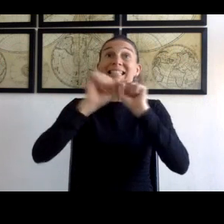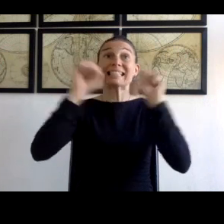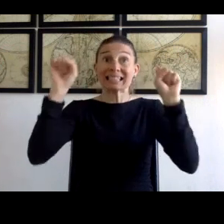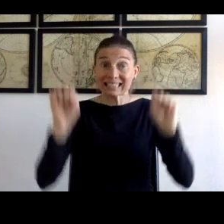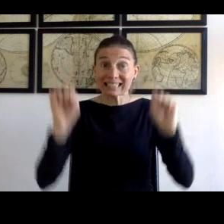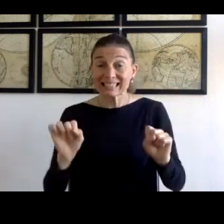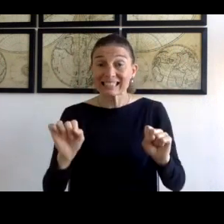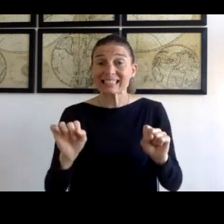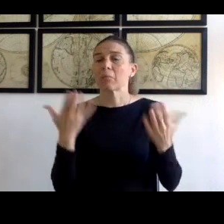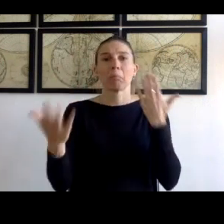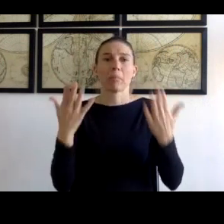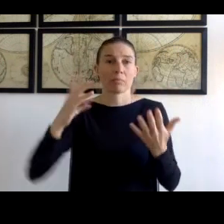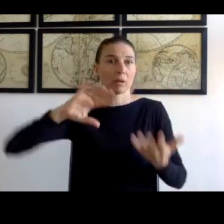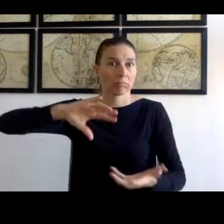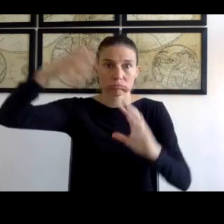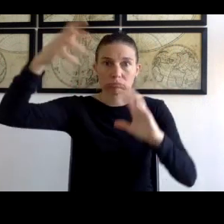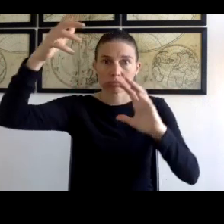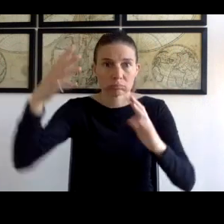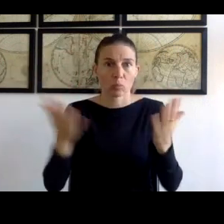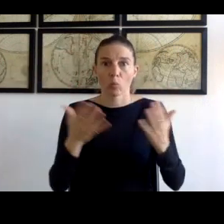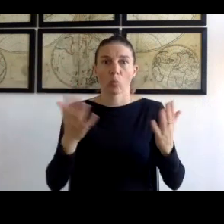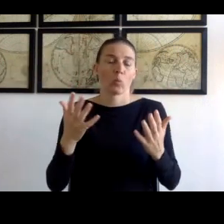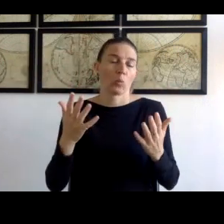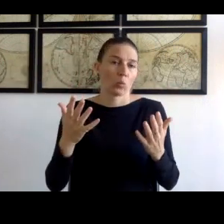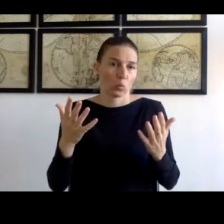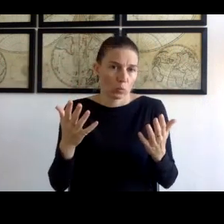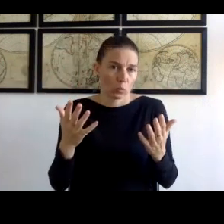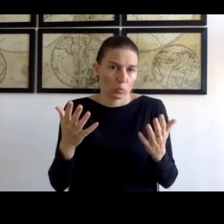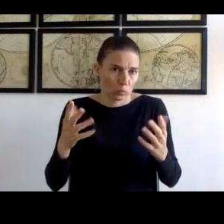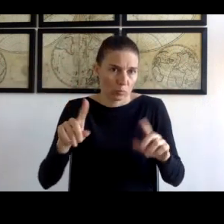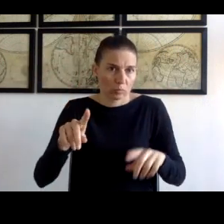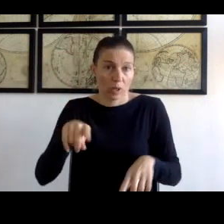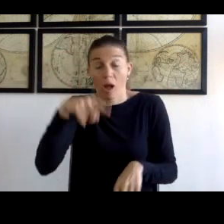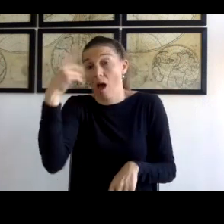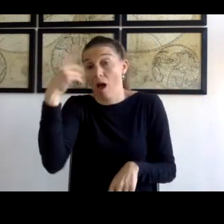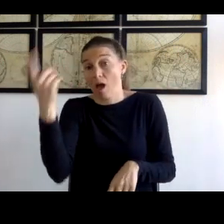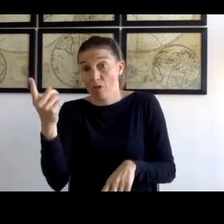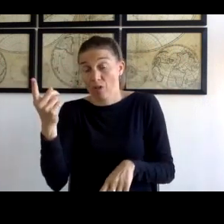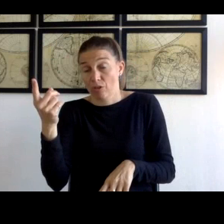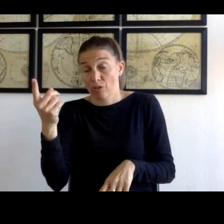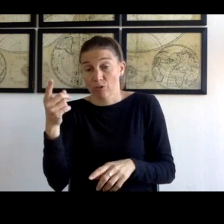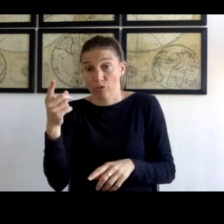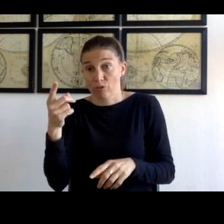or a major emergency in the countries such as let's say a virus.